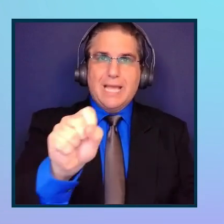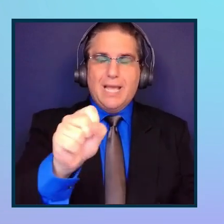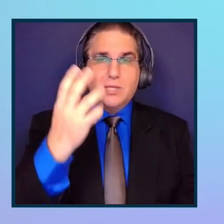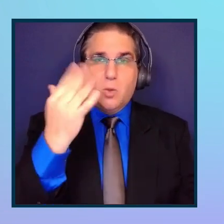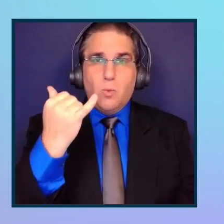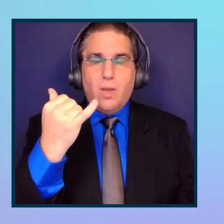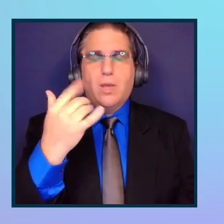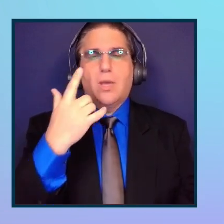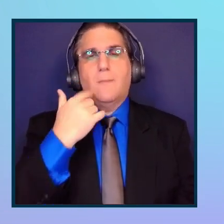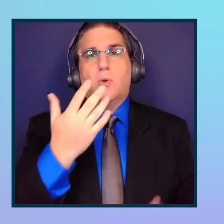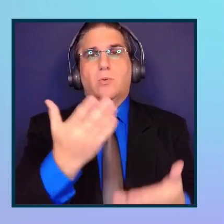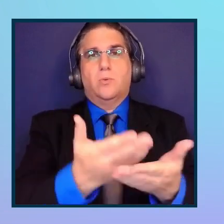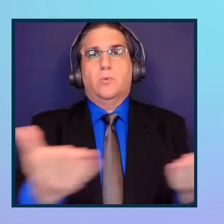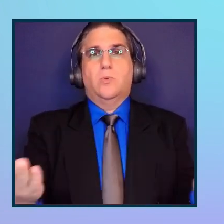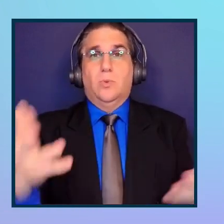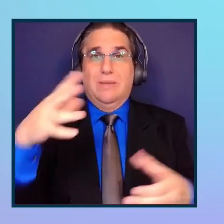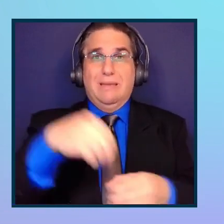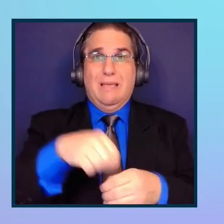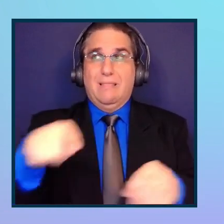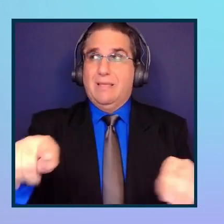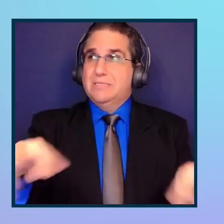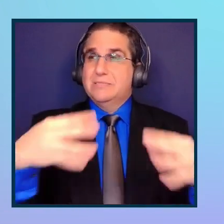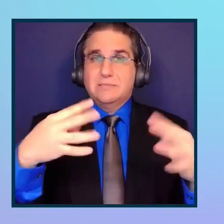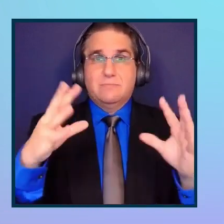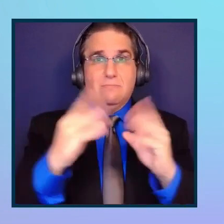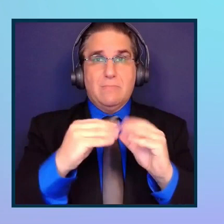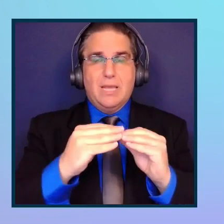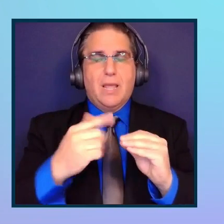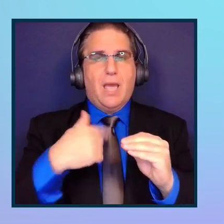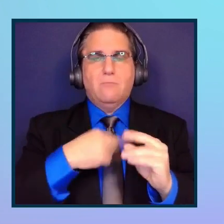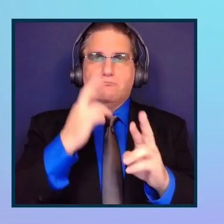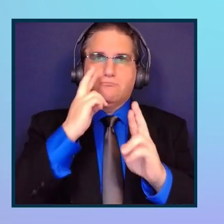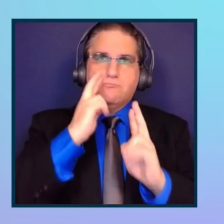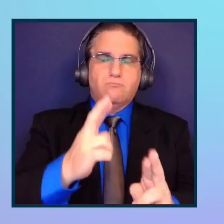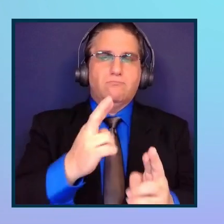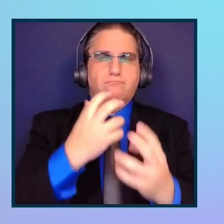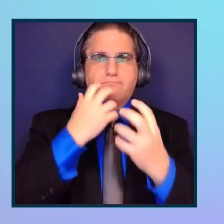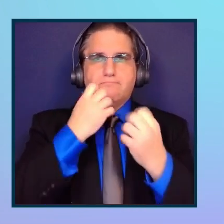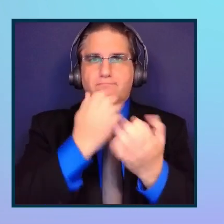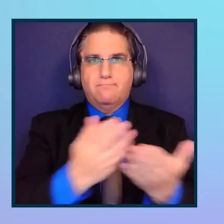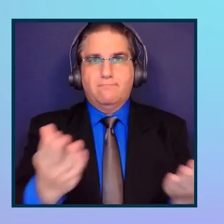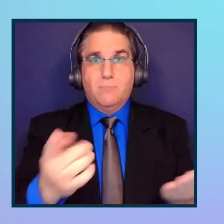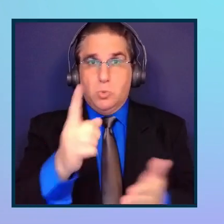for the people who are on this call, for showing up to care enough, to do this work.